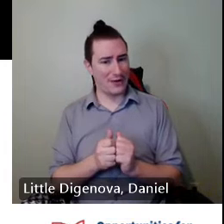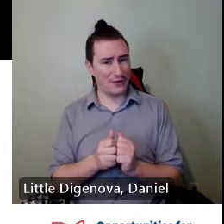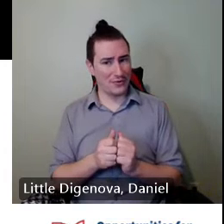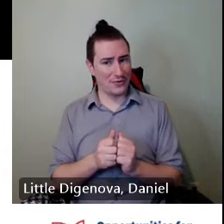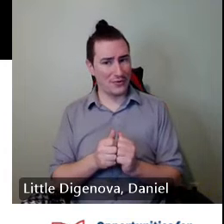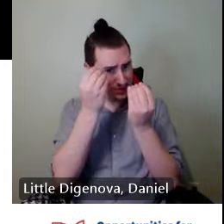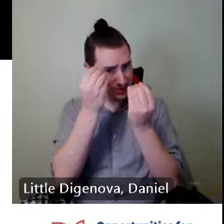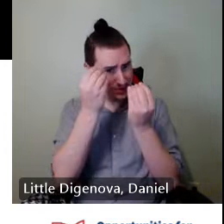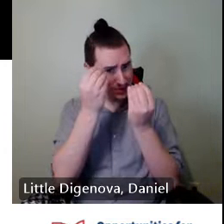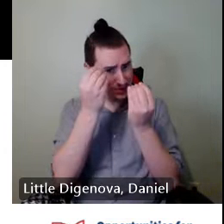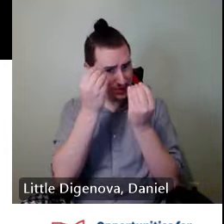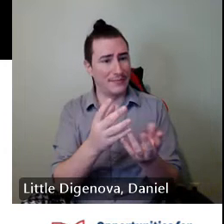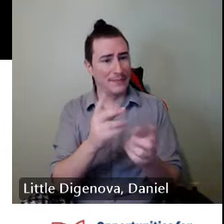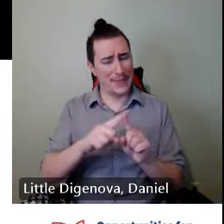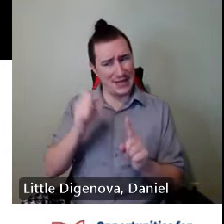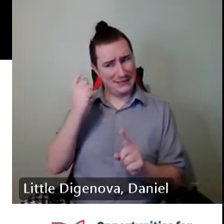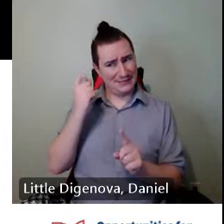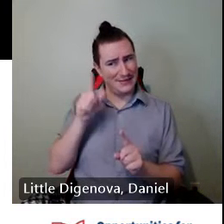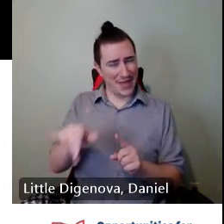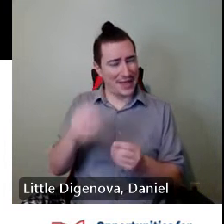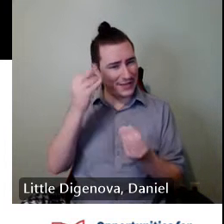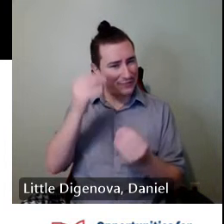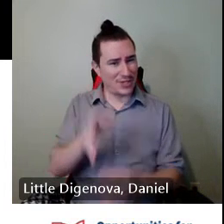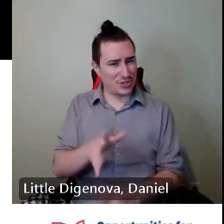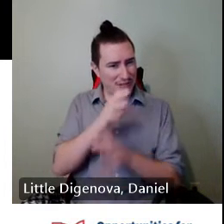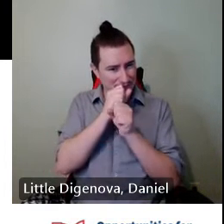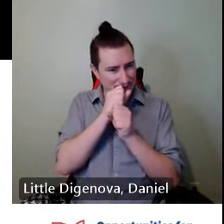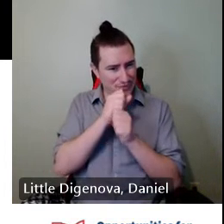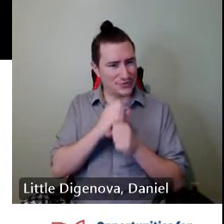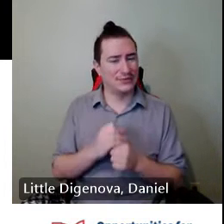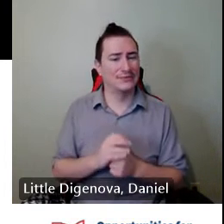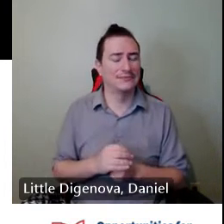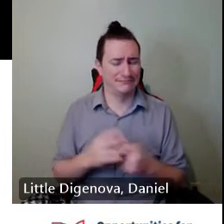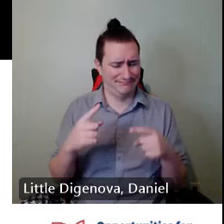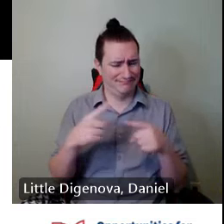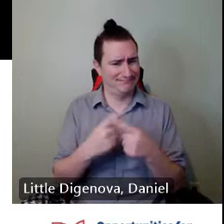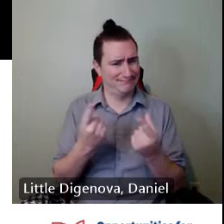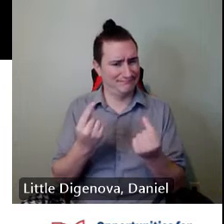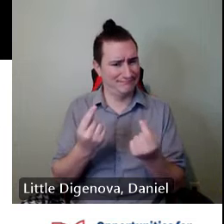Julie: Now another great question. Just some best practices that we promote: First is education –